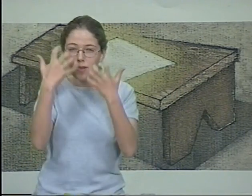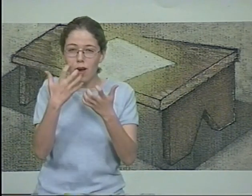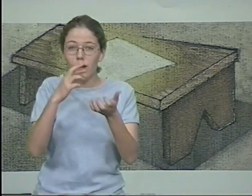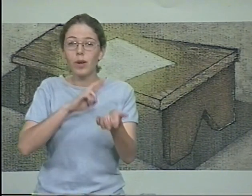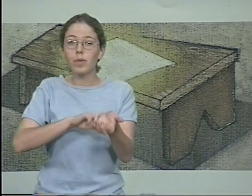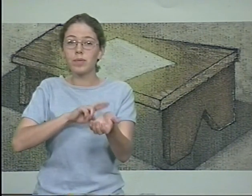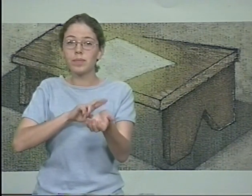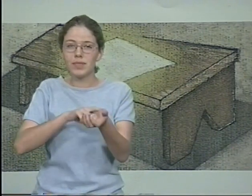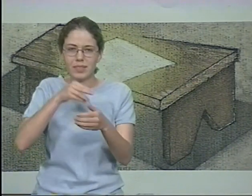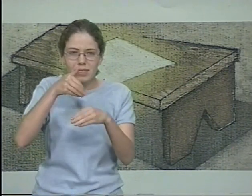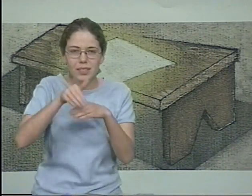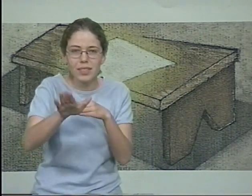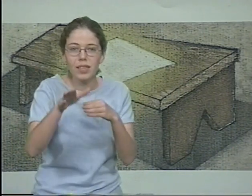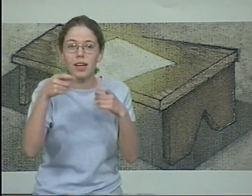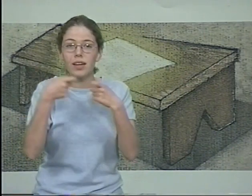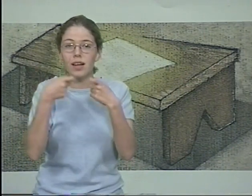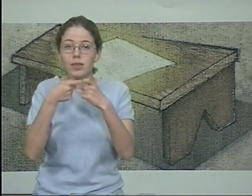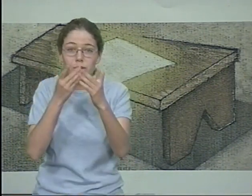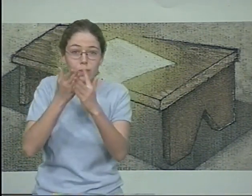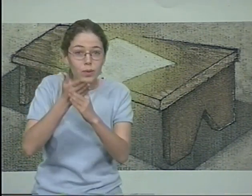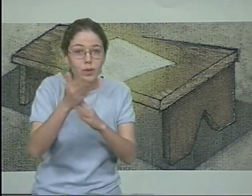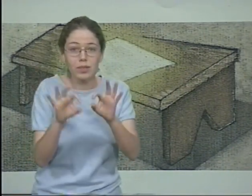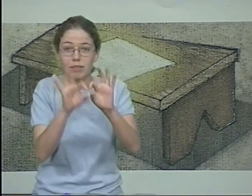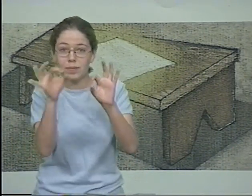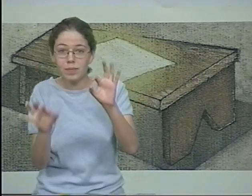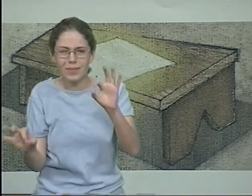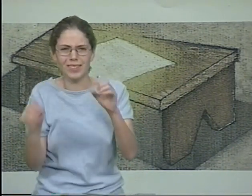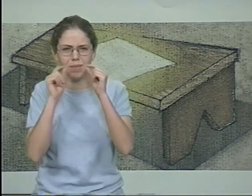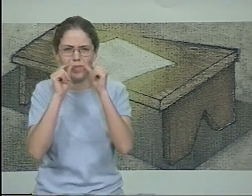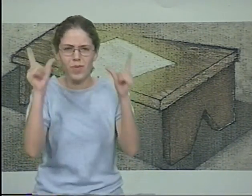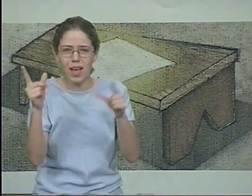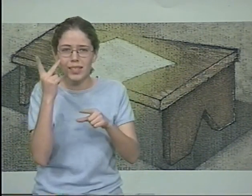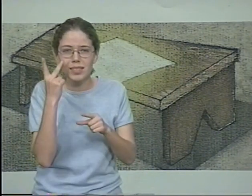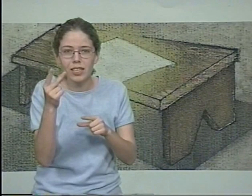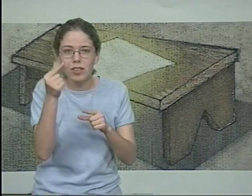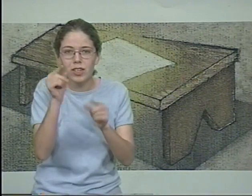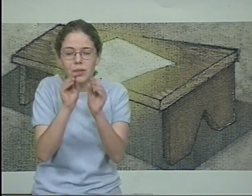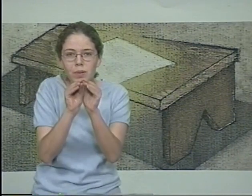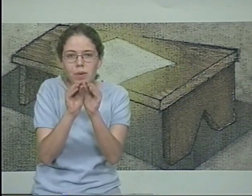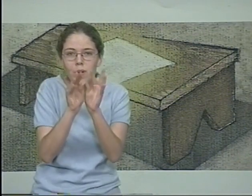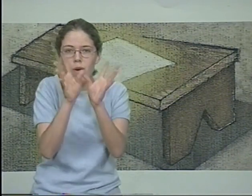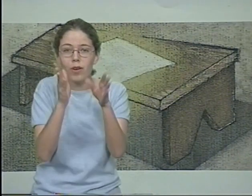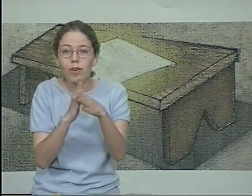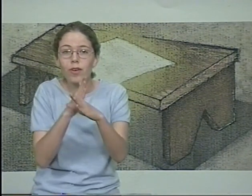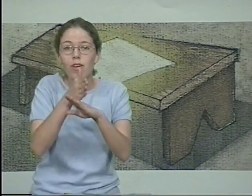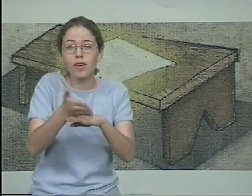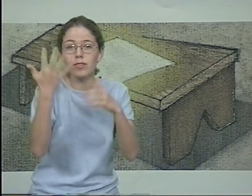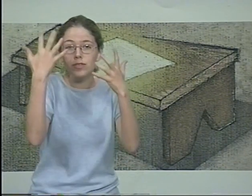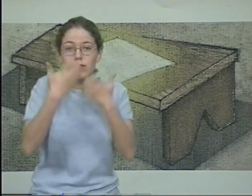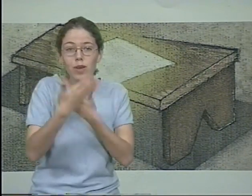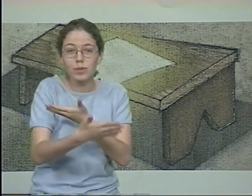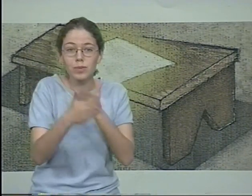When the laboratory was in total darkness Wilhelm sent electricity through the Crookes tube.